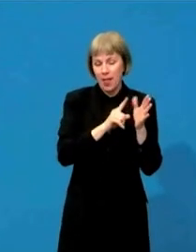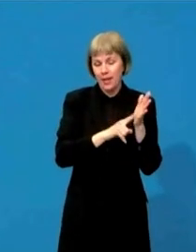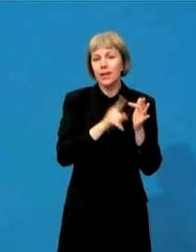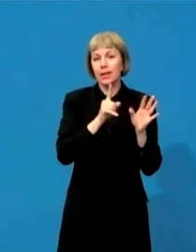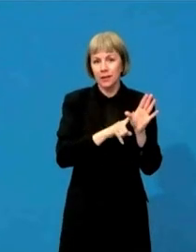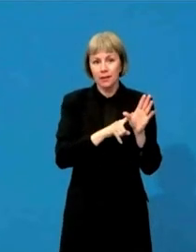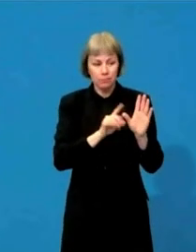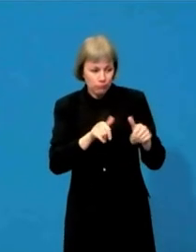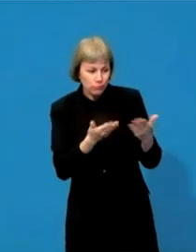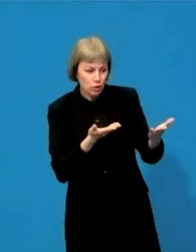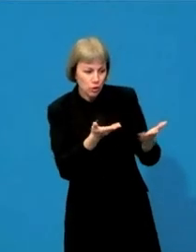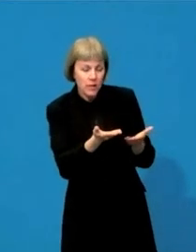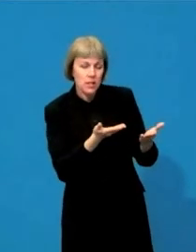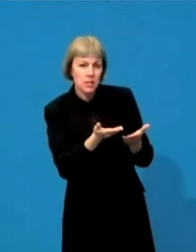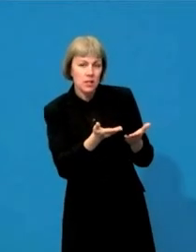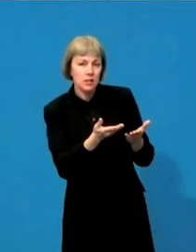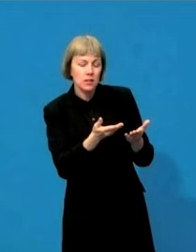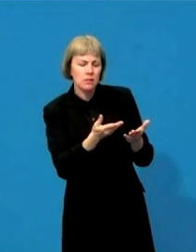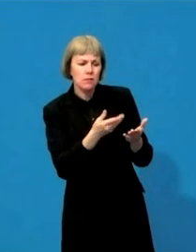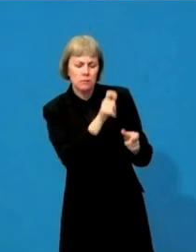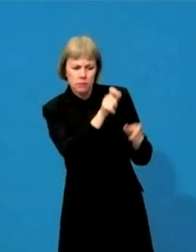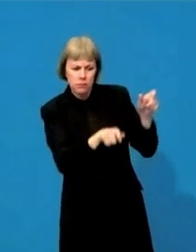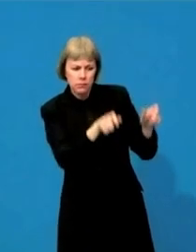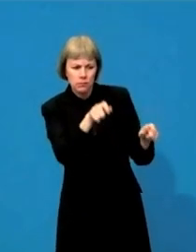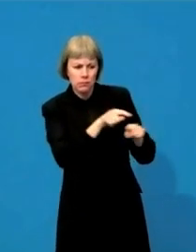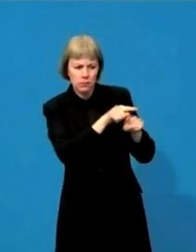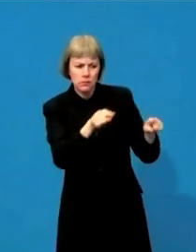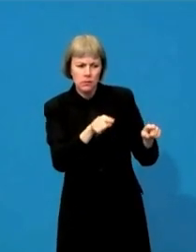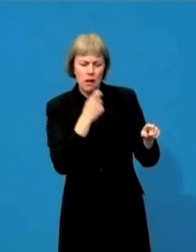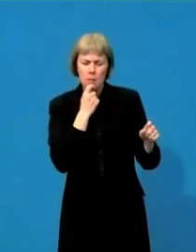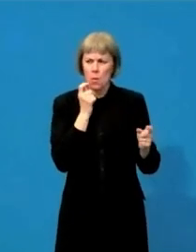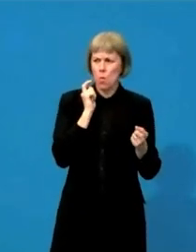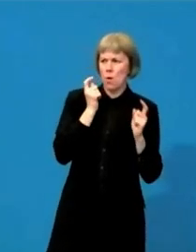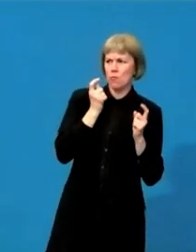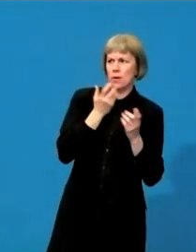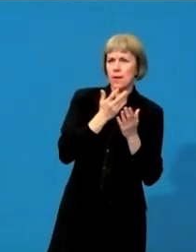concerns held by participants about how money is being spent for transportation